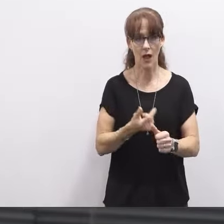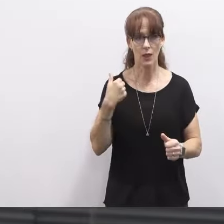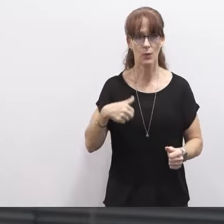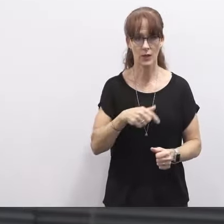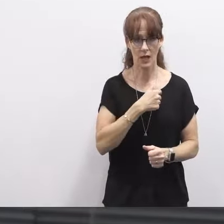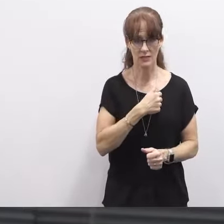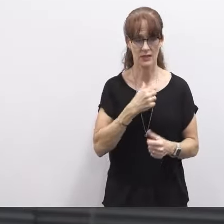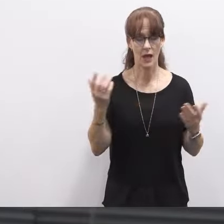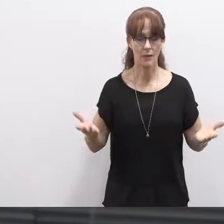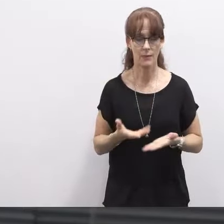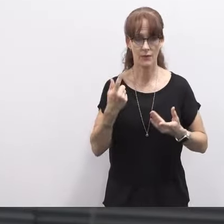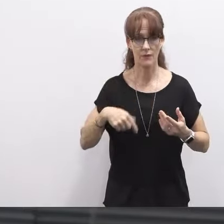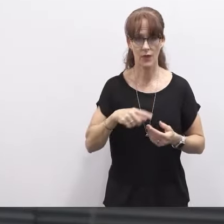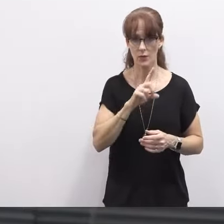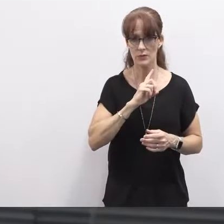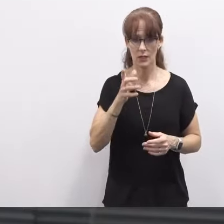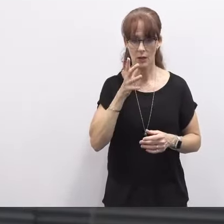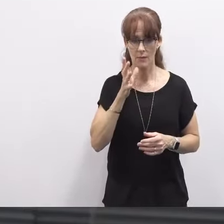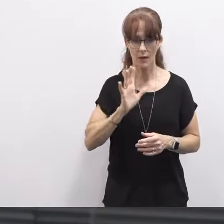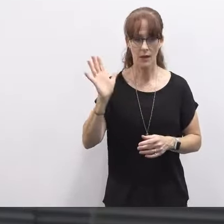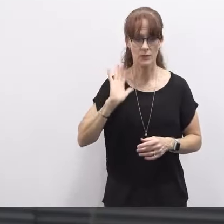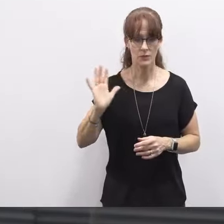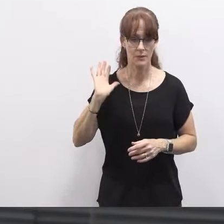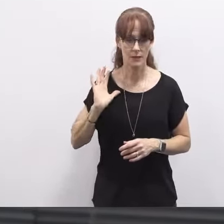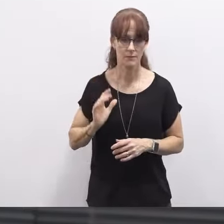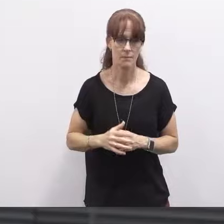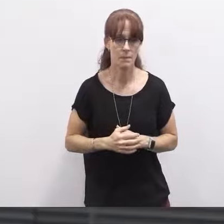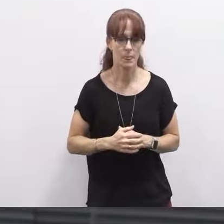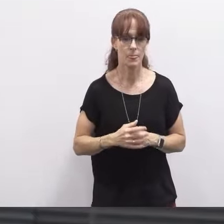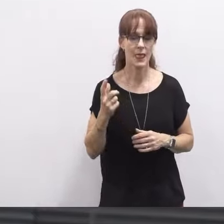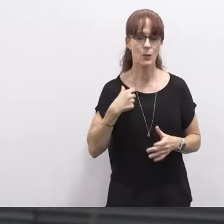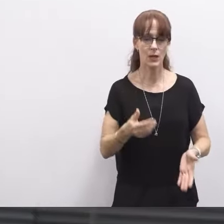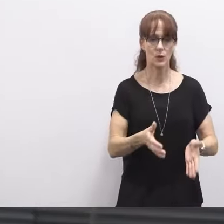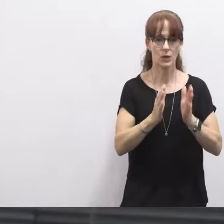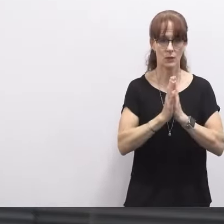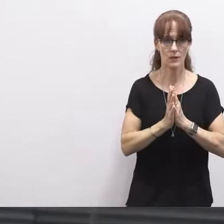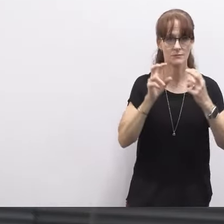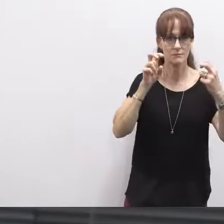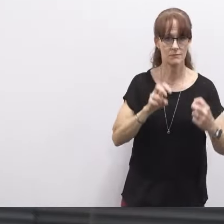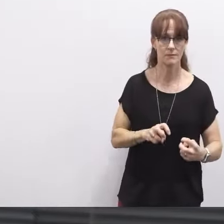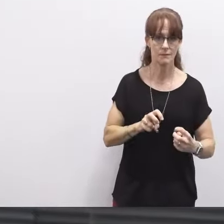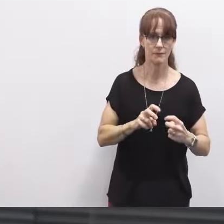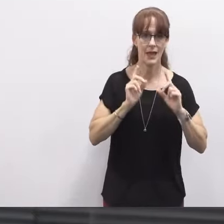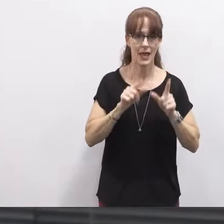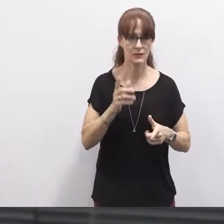And I'm here for those single moms like I used to be. So we request a sit down to answer some of these questions